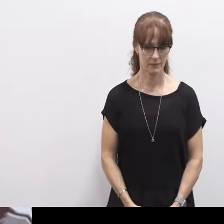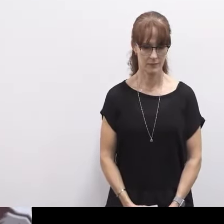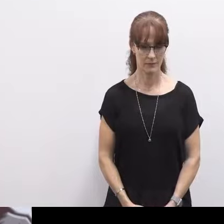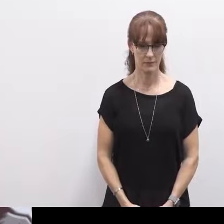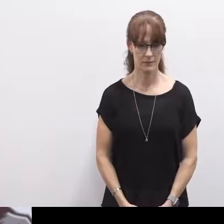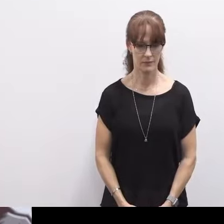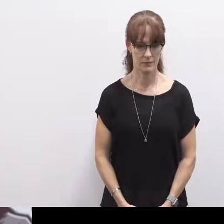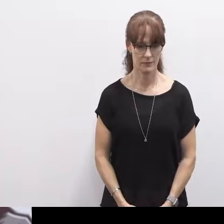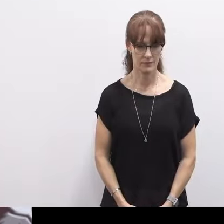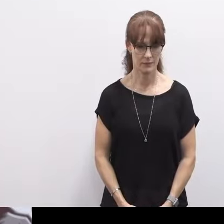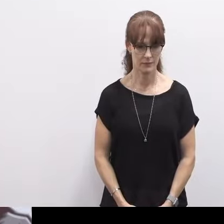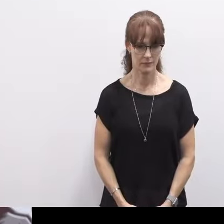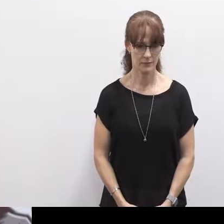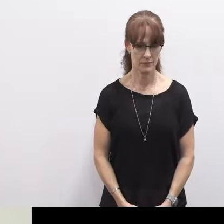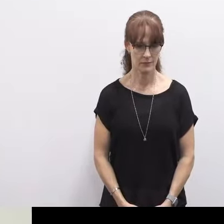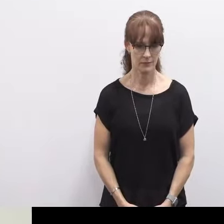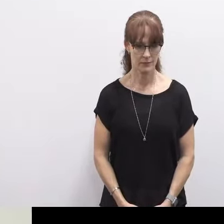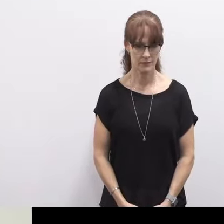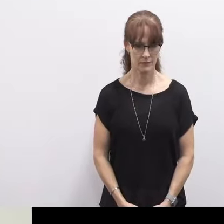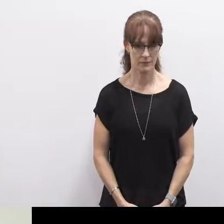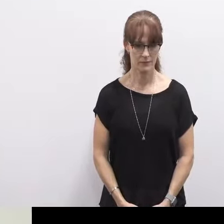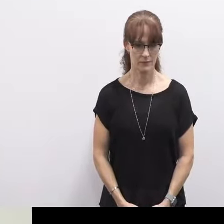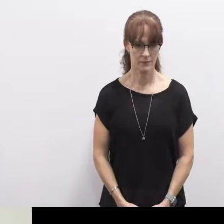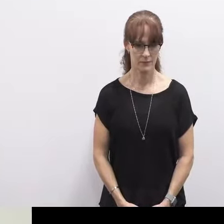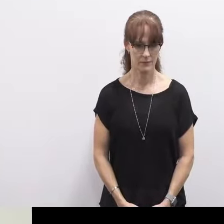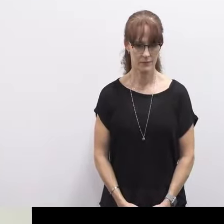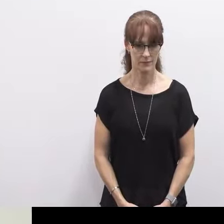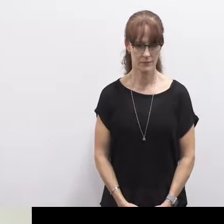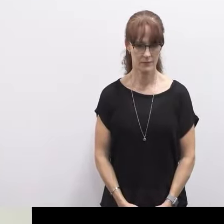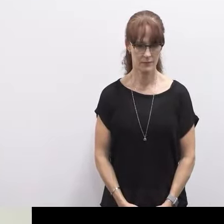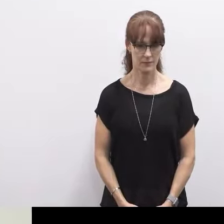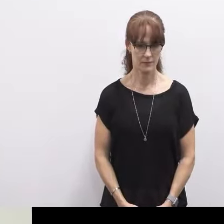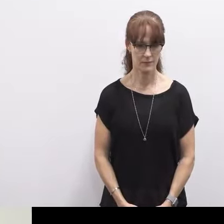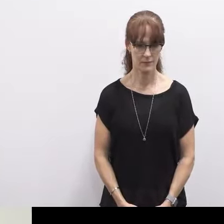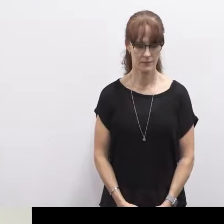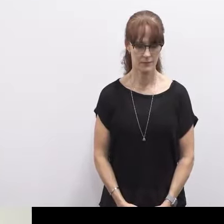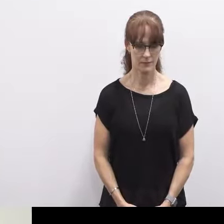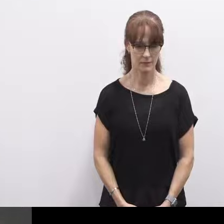that can bring people together is food. The sense of community that we have here at Browning,